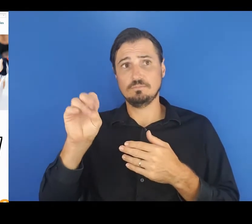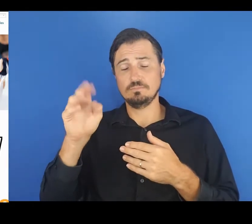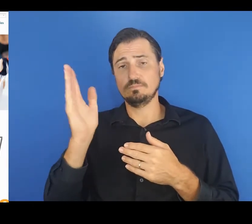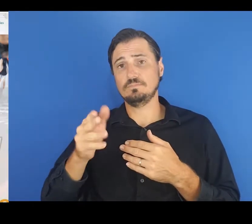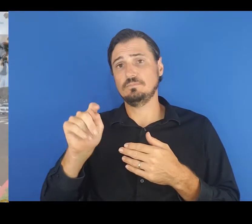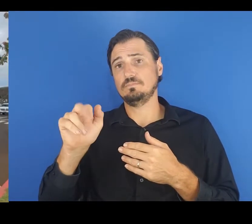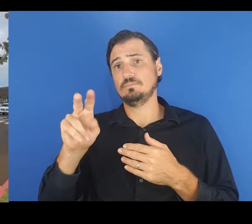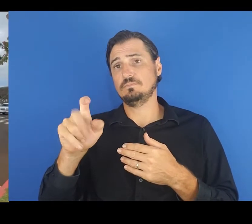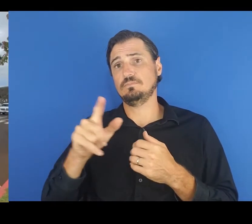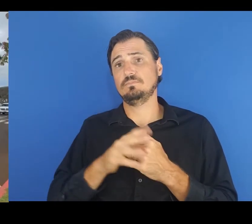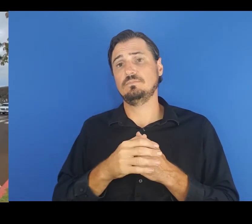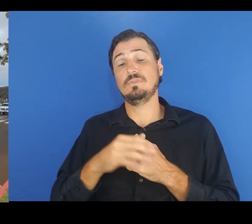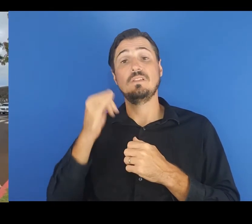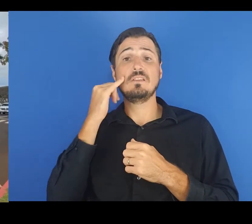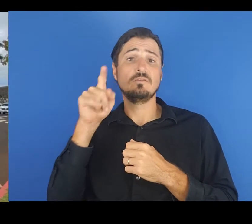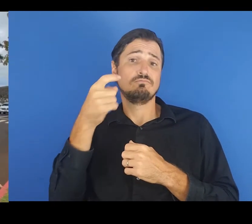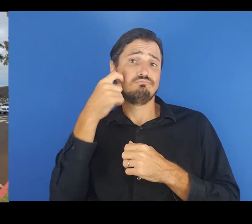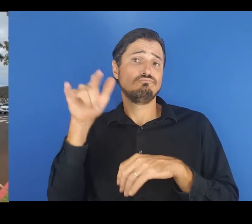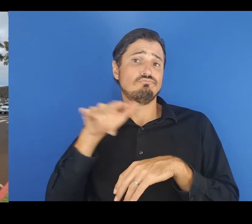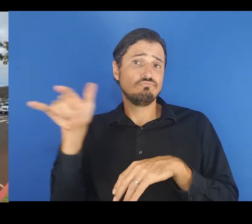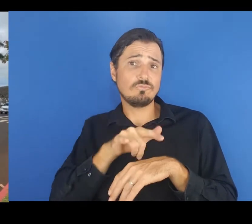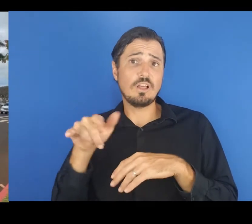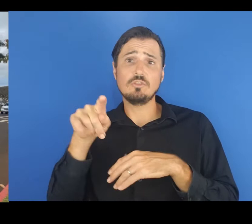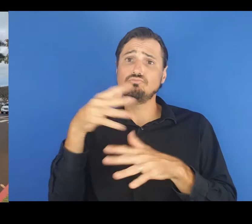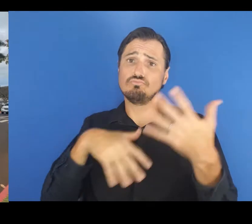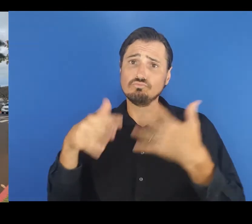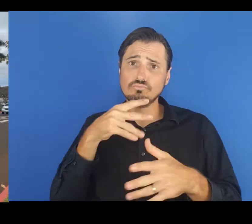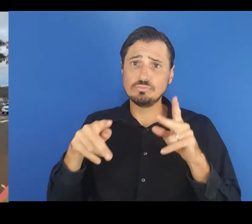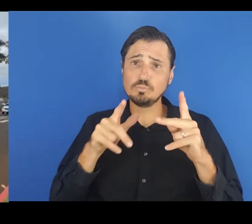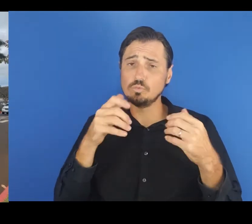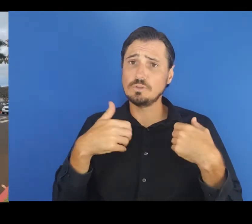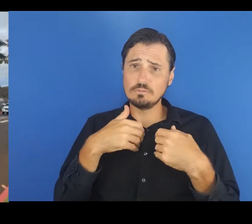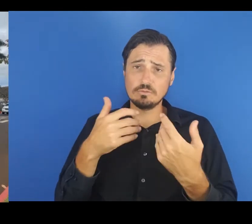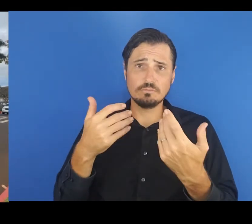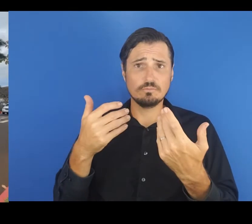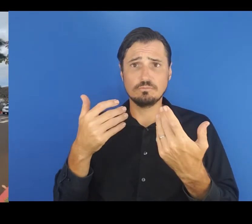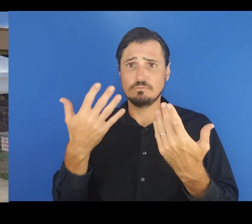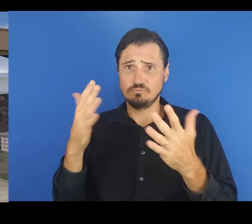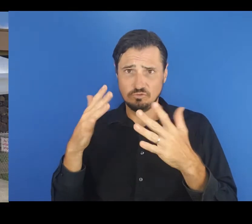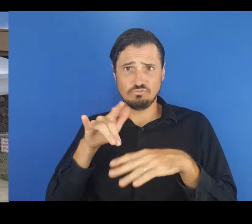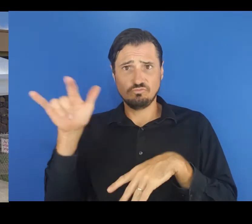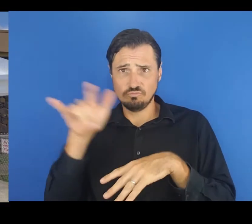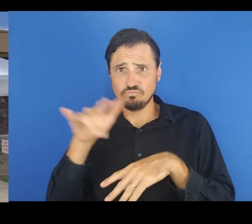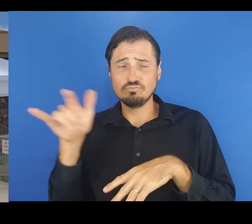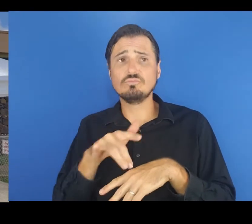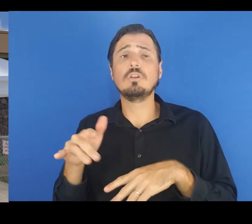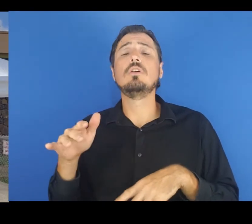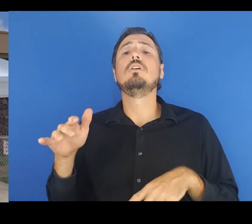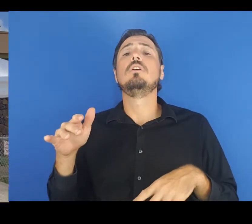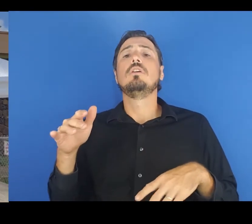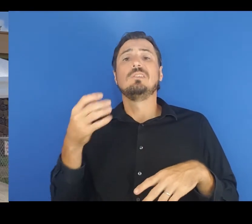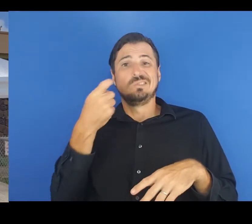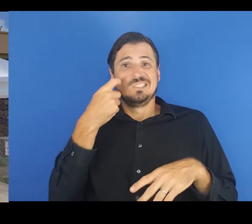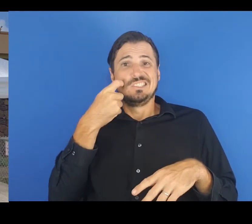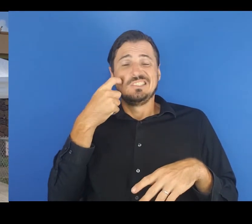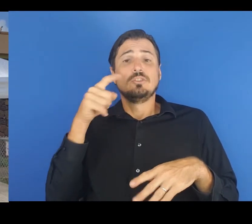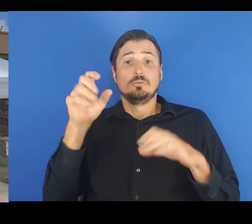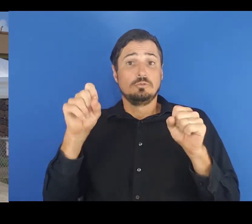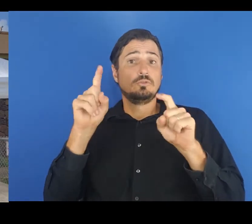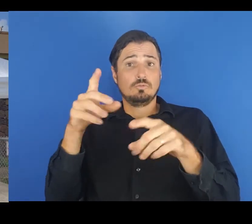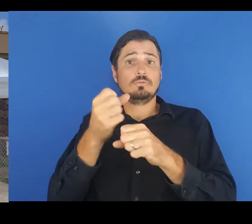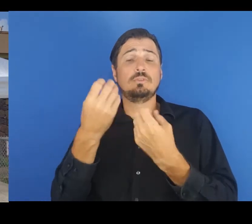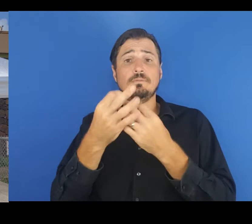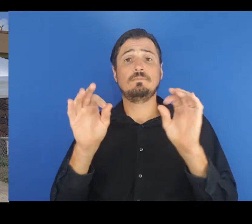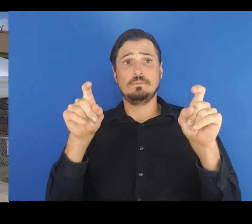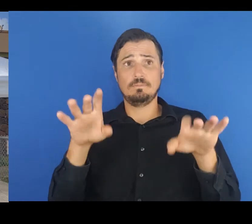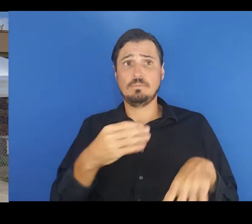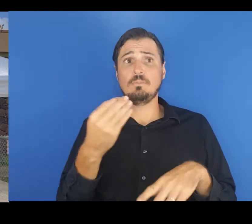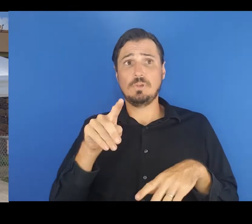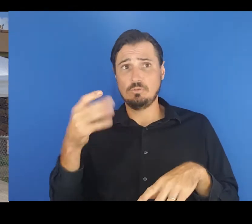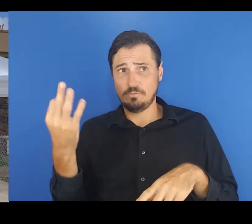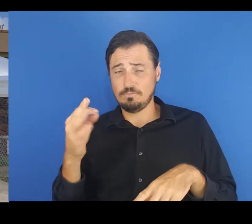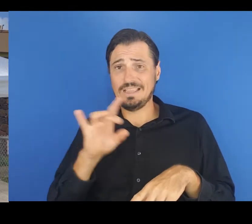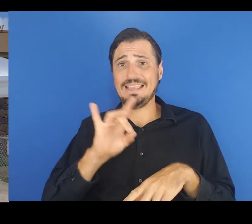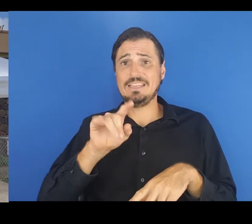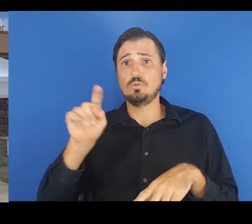If you have recently returned from travel, or have been around travelers, please get a FREE COVID-19 test at the Convention Hall, Monday through Friday from 8 a.m. to 3:30 p.m. No